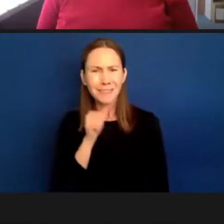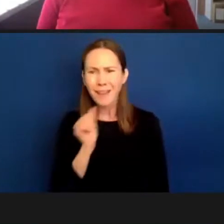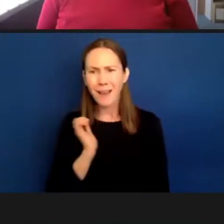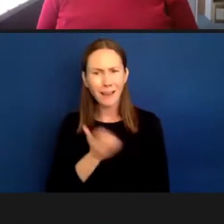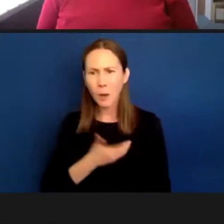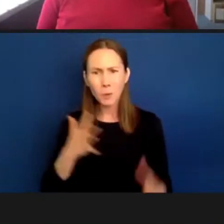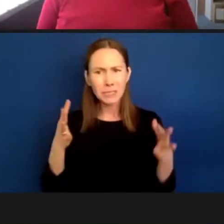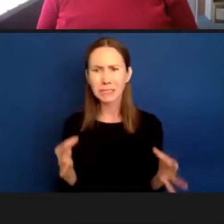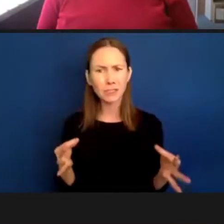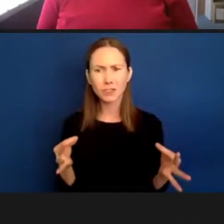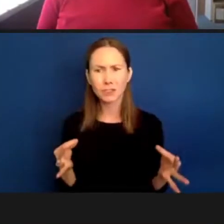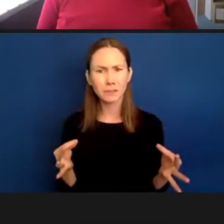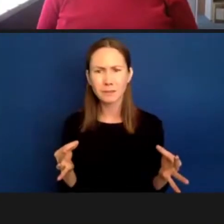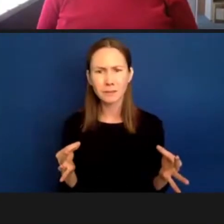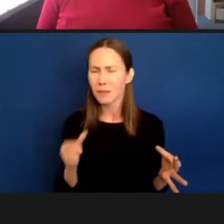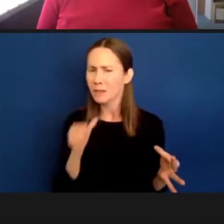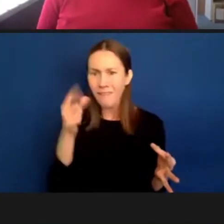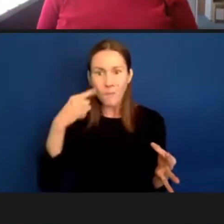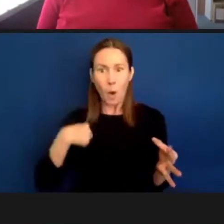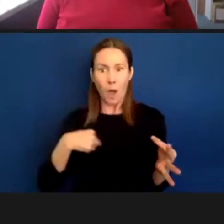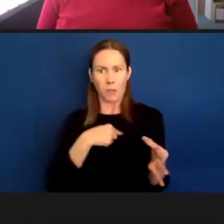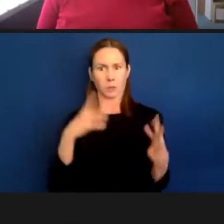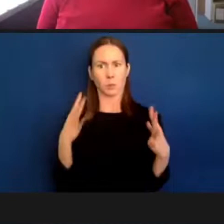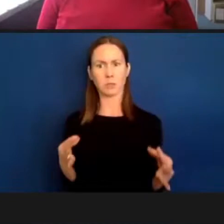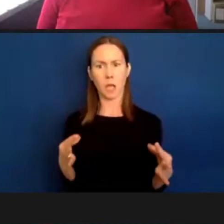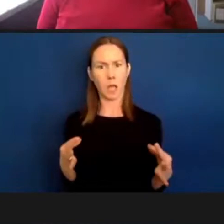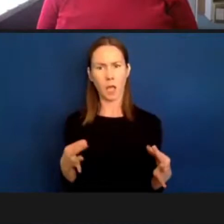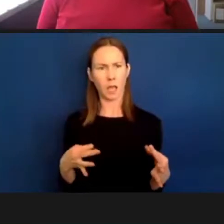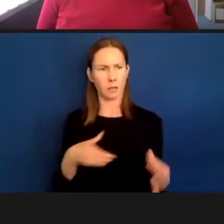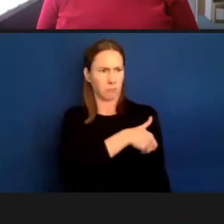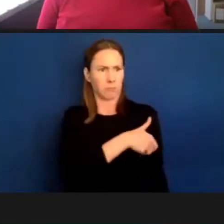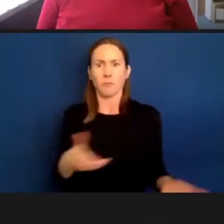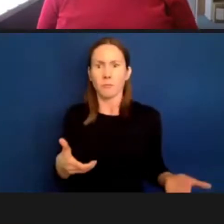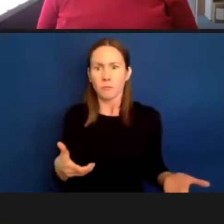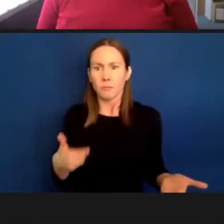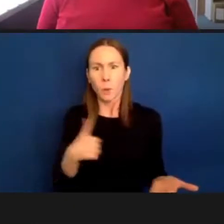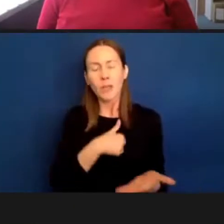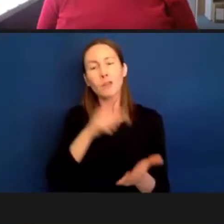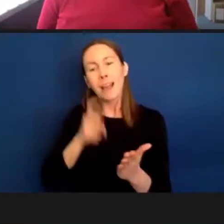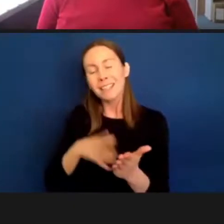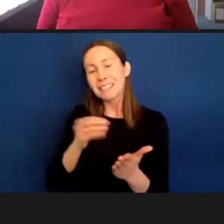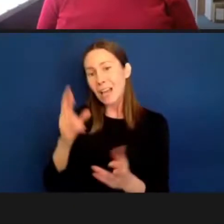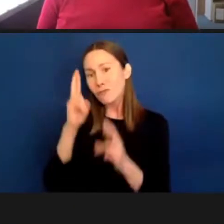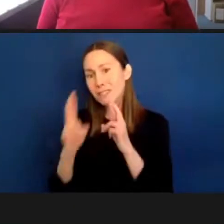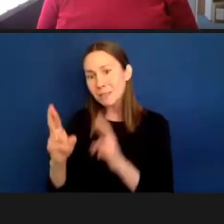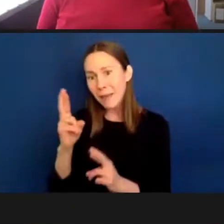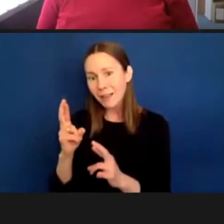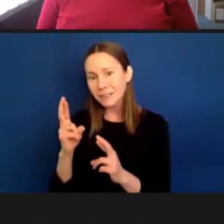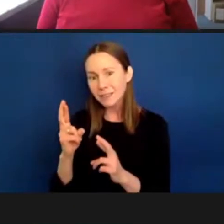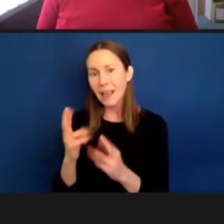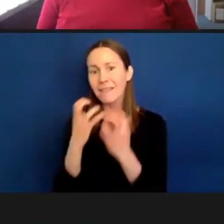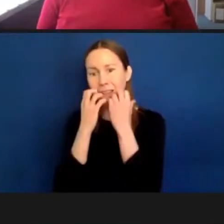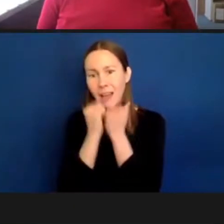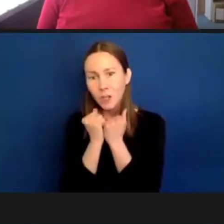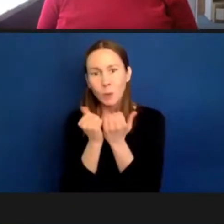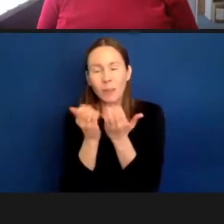And that we should make sure that we are recognizing and respecting and valuing what their vision